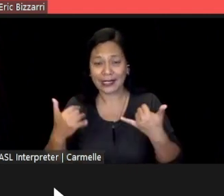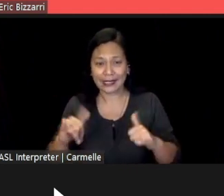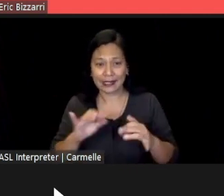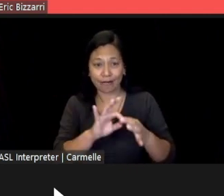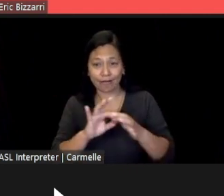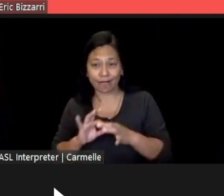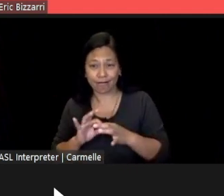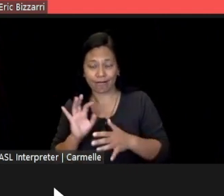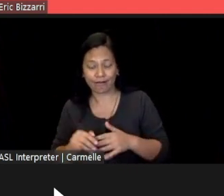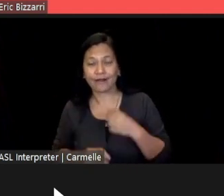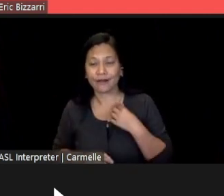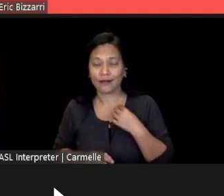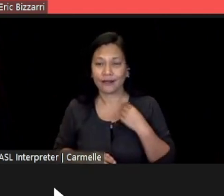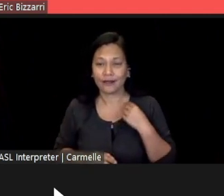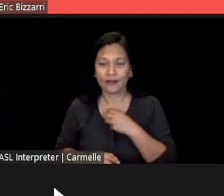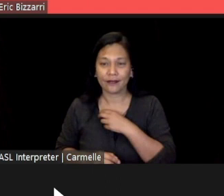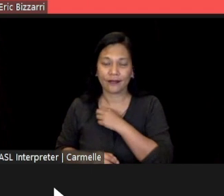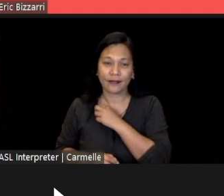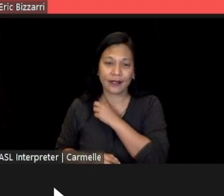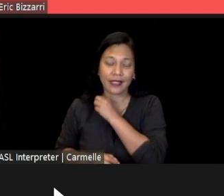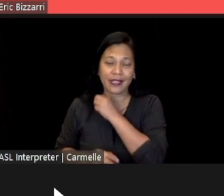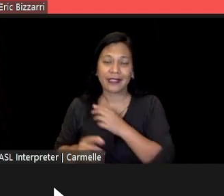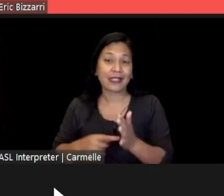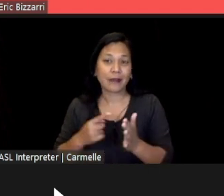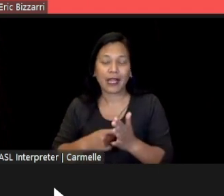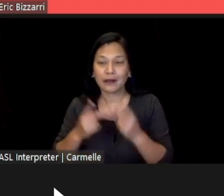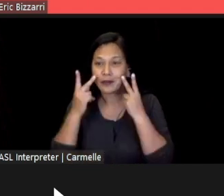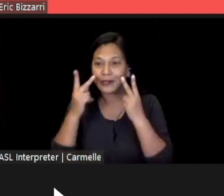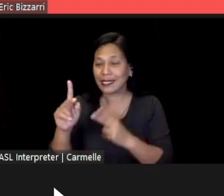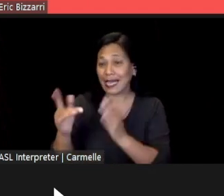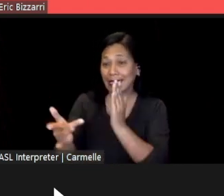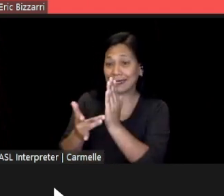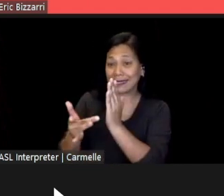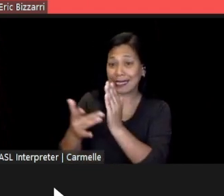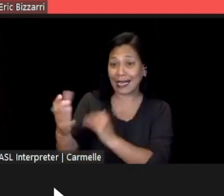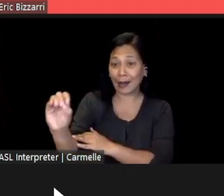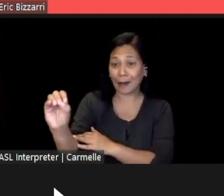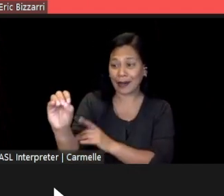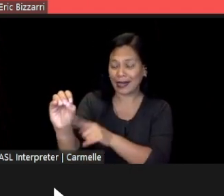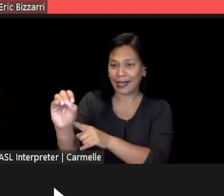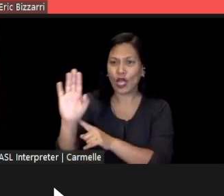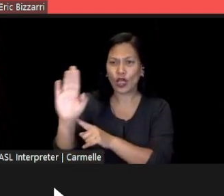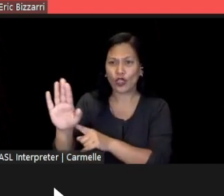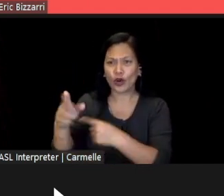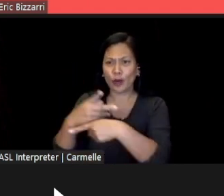Oftentimes we find, let's say tech companies that are doing something completely not related to culture, that